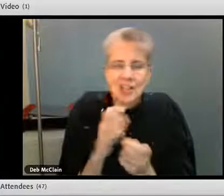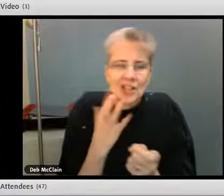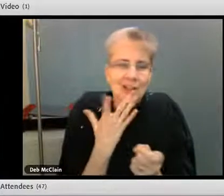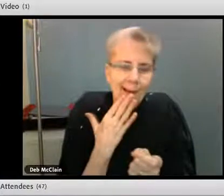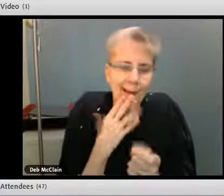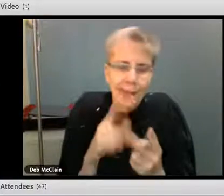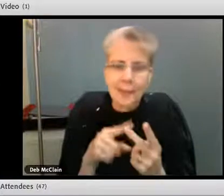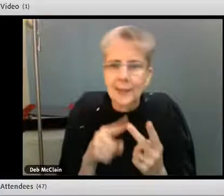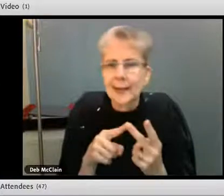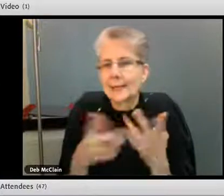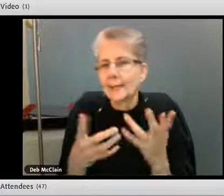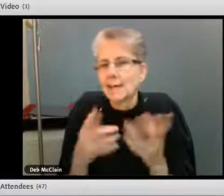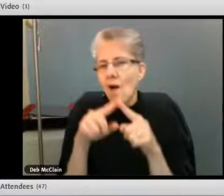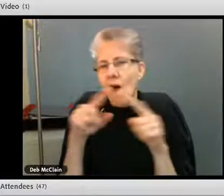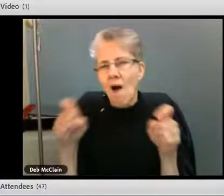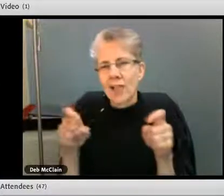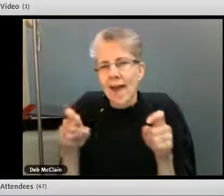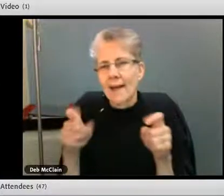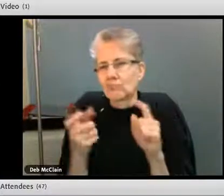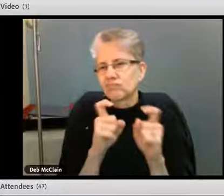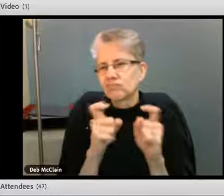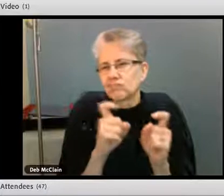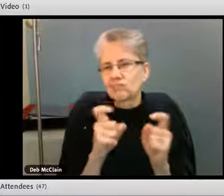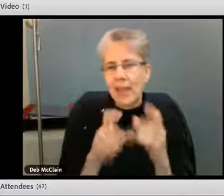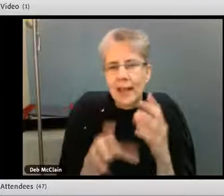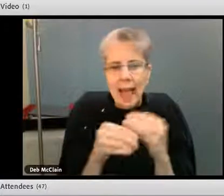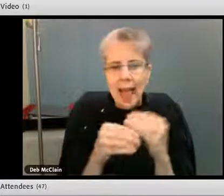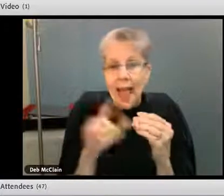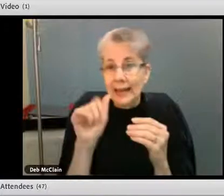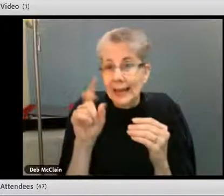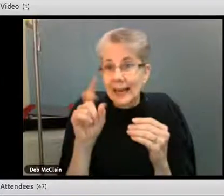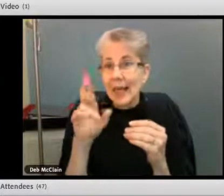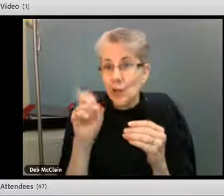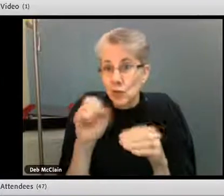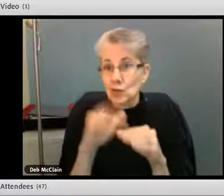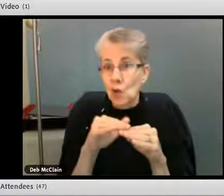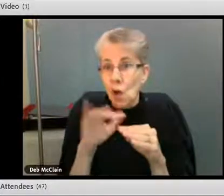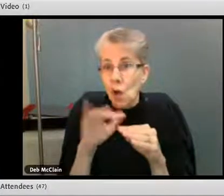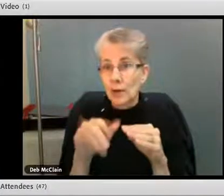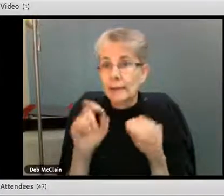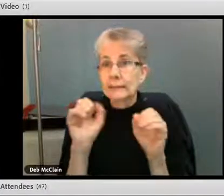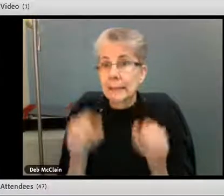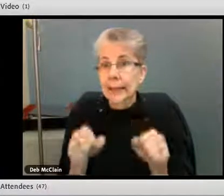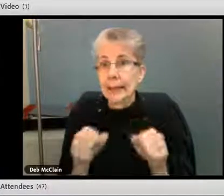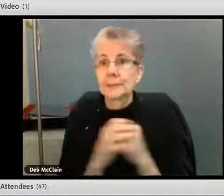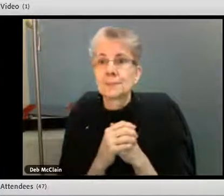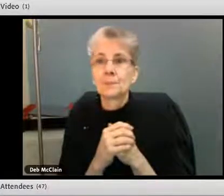and I can start to add layers to my image. And layering allows you to change